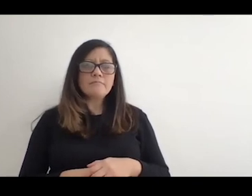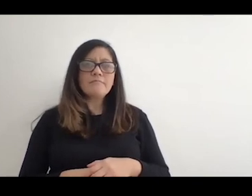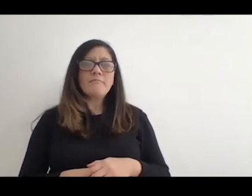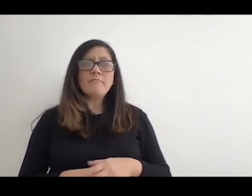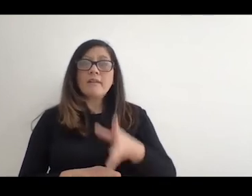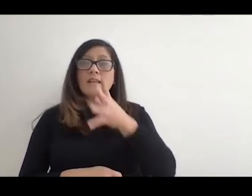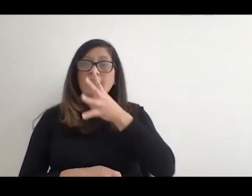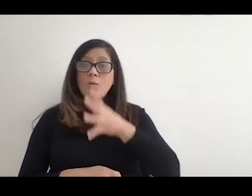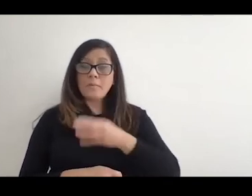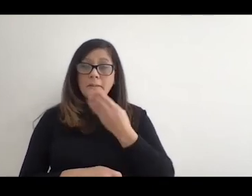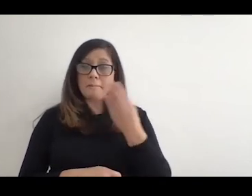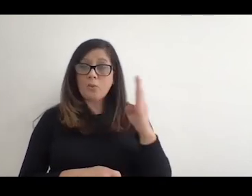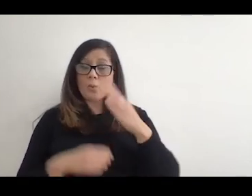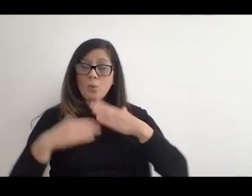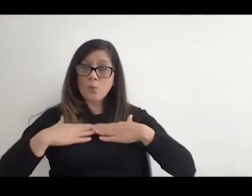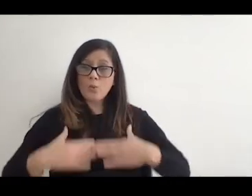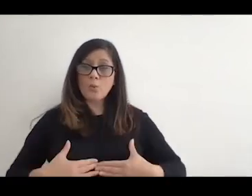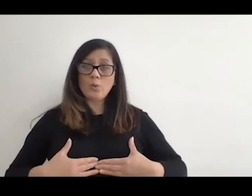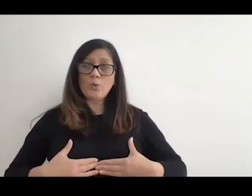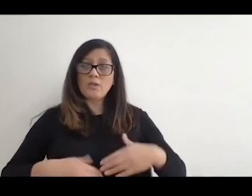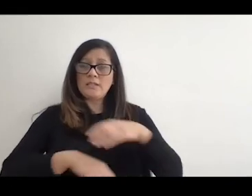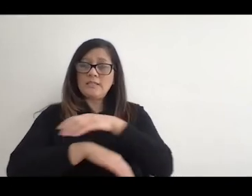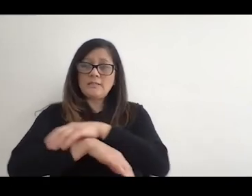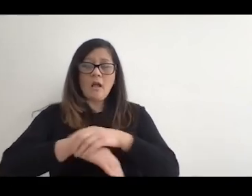This is a prosthetic as a stylus. This matters for me because.